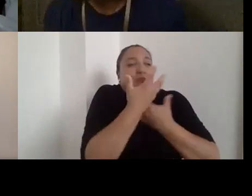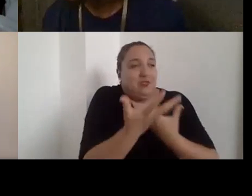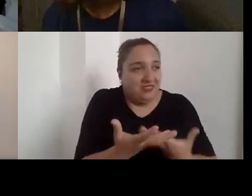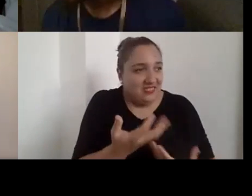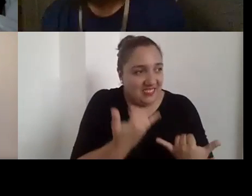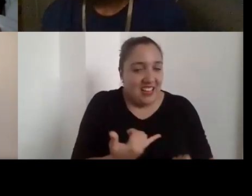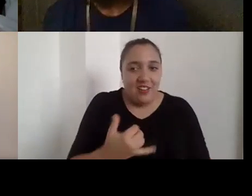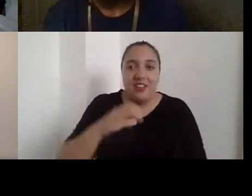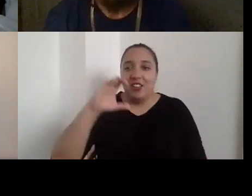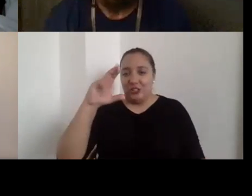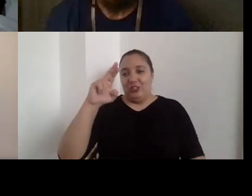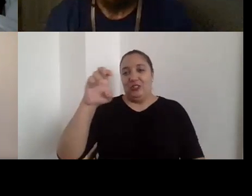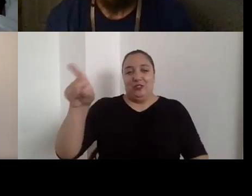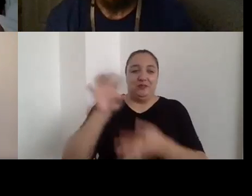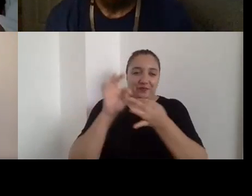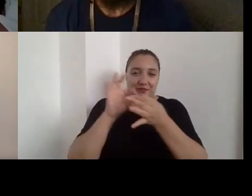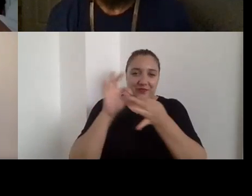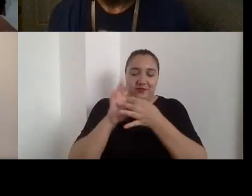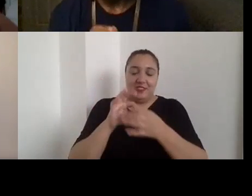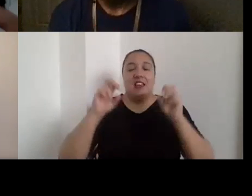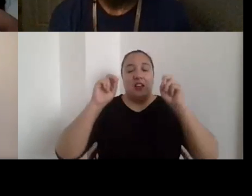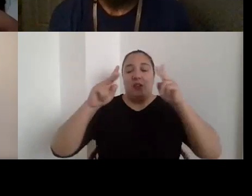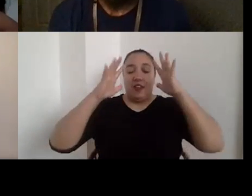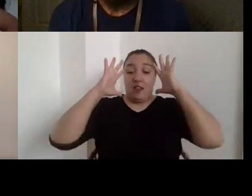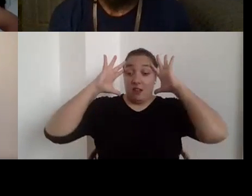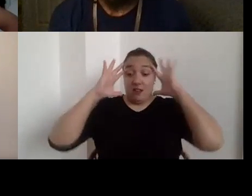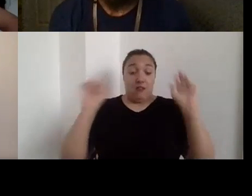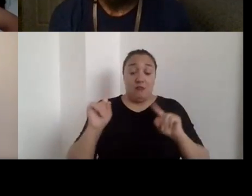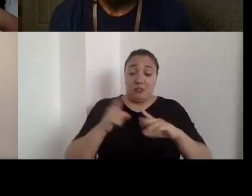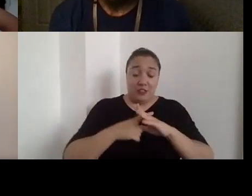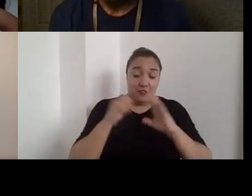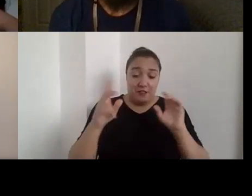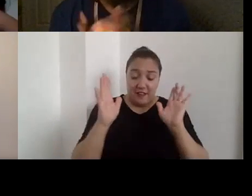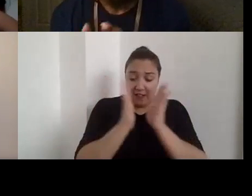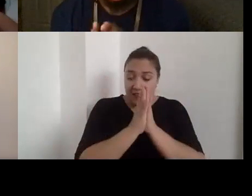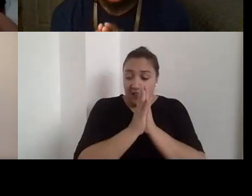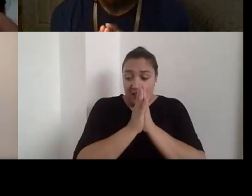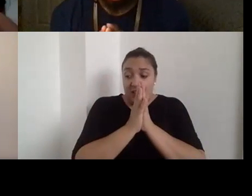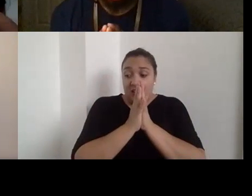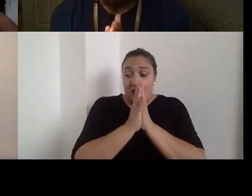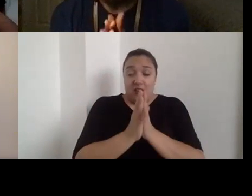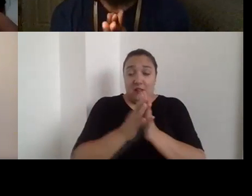You know, it was like, man, okay, where to start? I'll answer Melanie's question first.